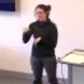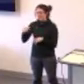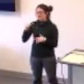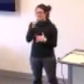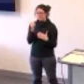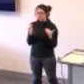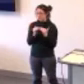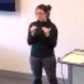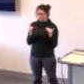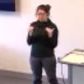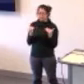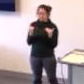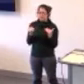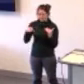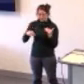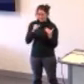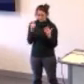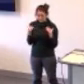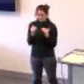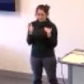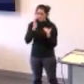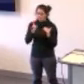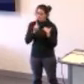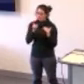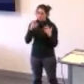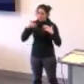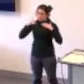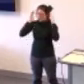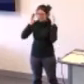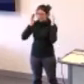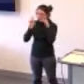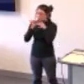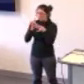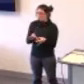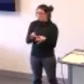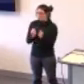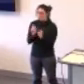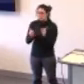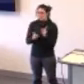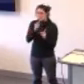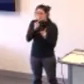these injustices fall overwhelmingly upon those who have been multiply marginalized.